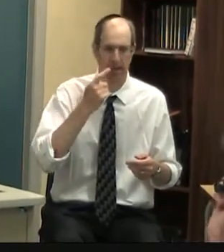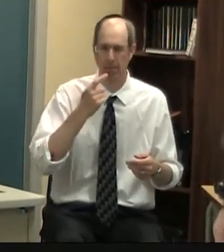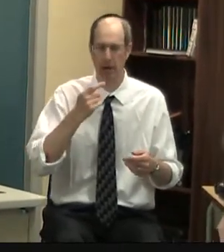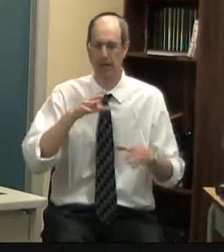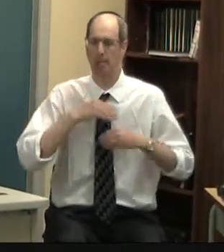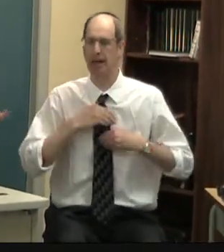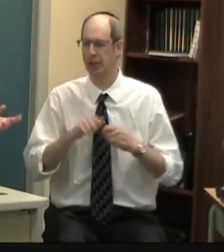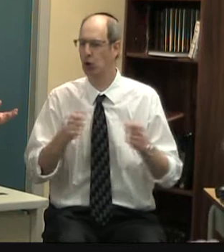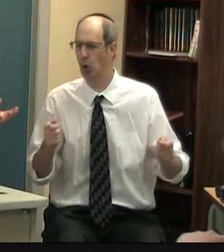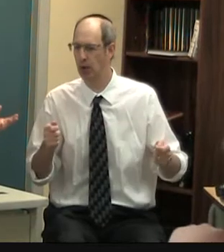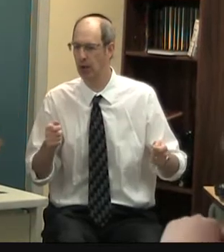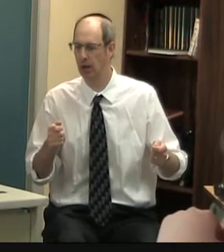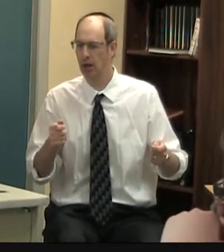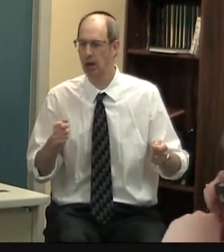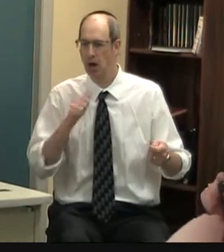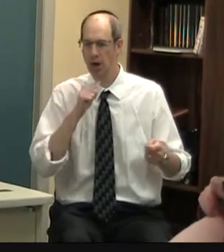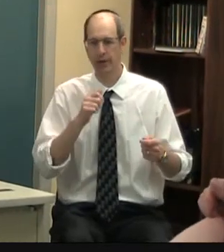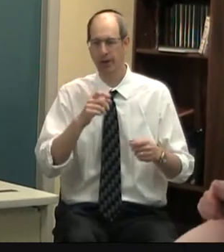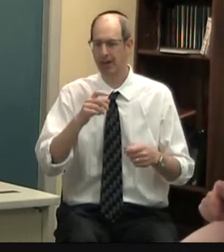and they weren't happy to what they were slaves for two hundred ten years